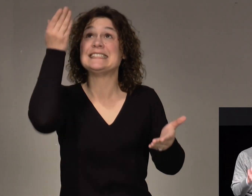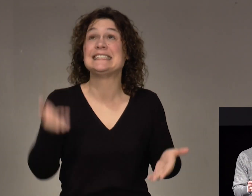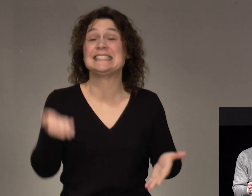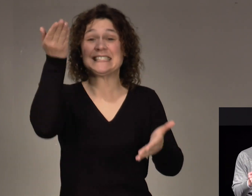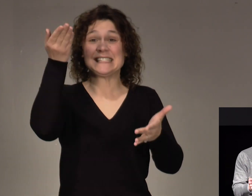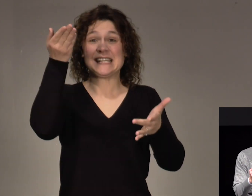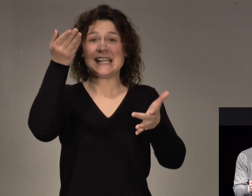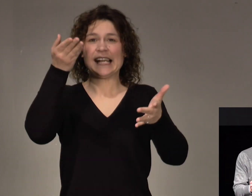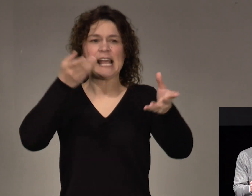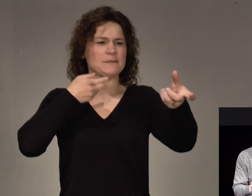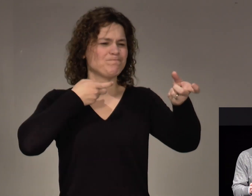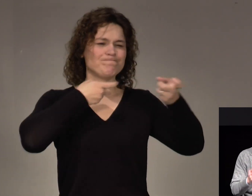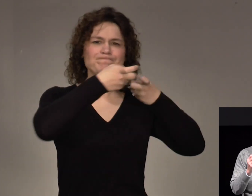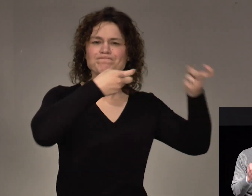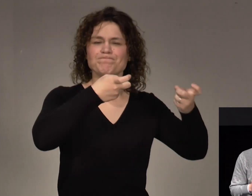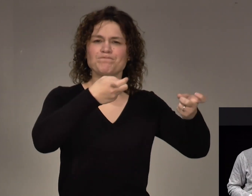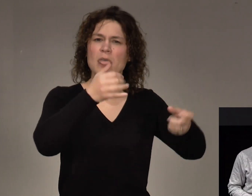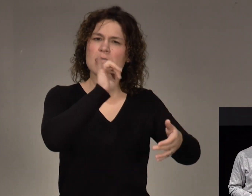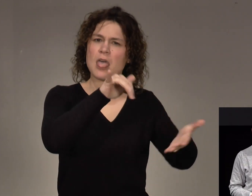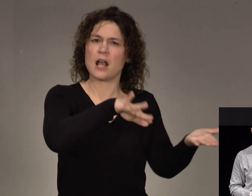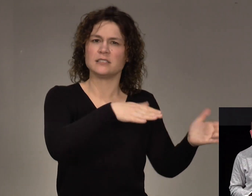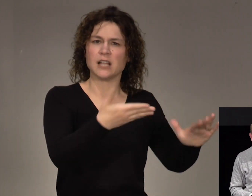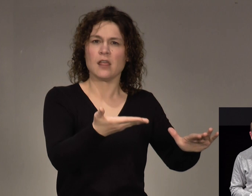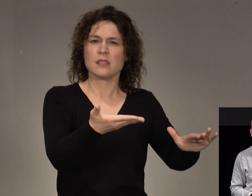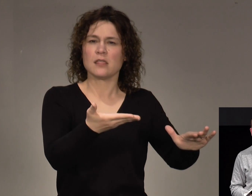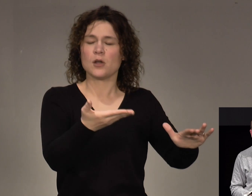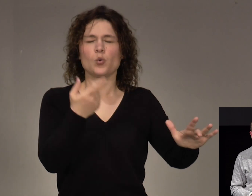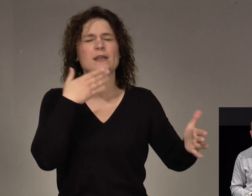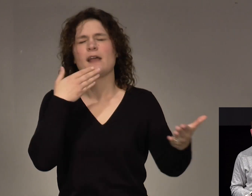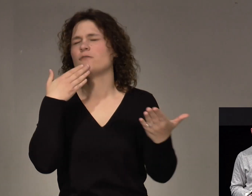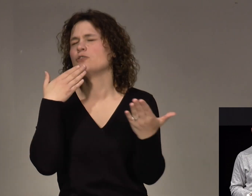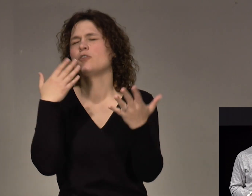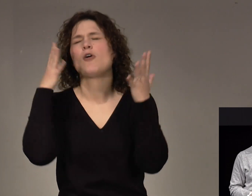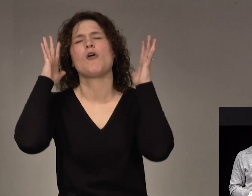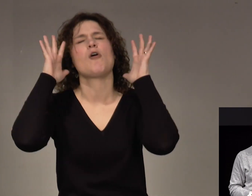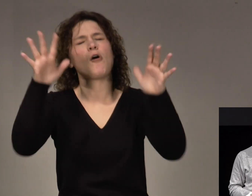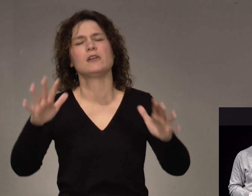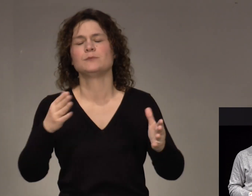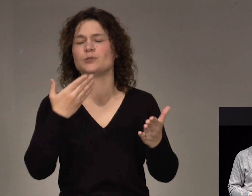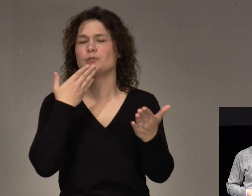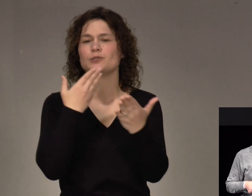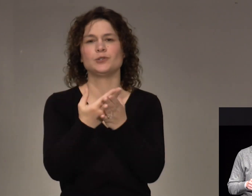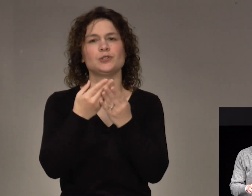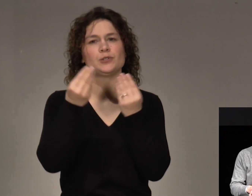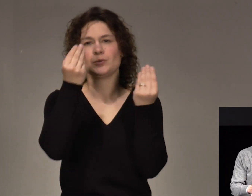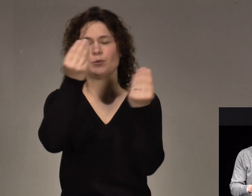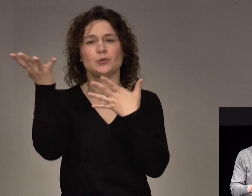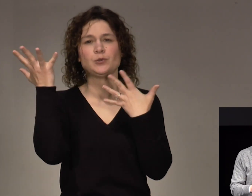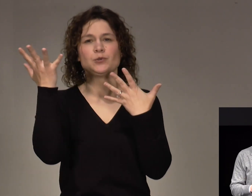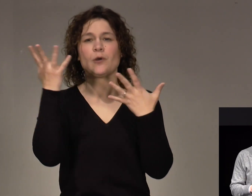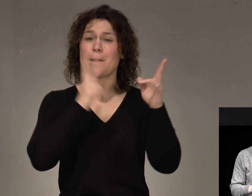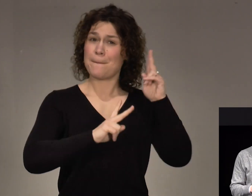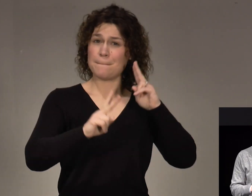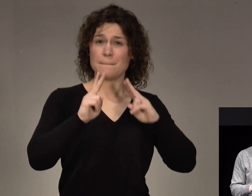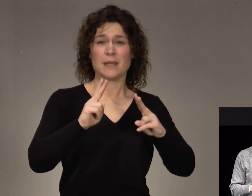death of death. We have phenomenally good news about people who are facing death!